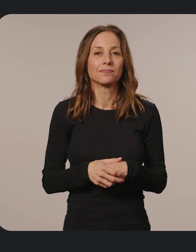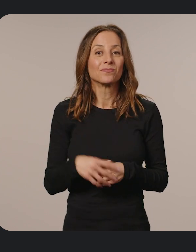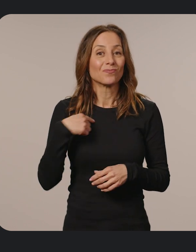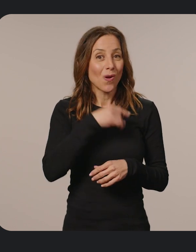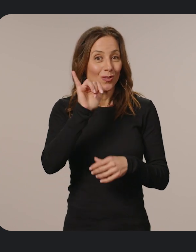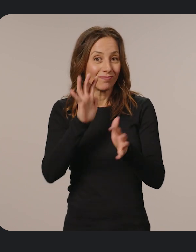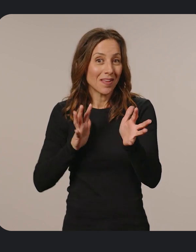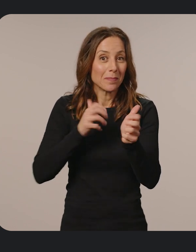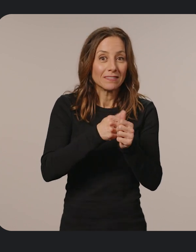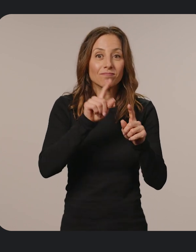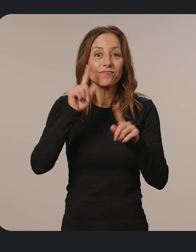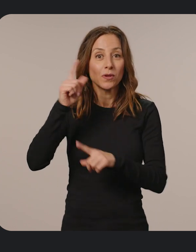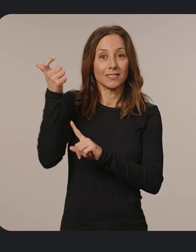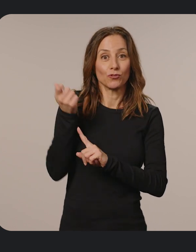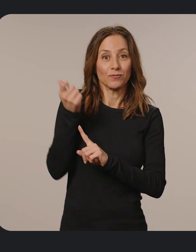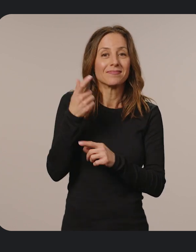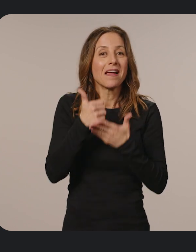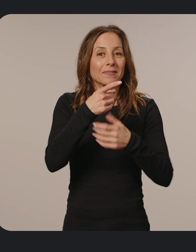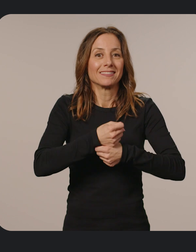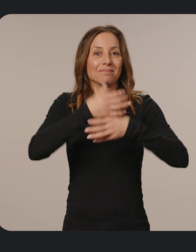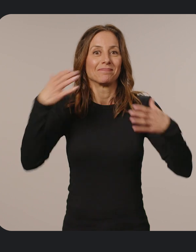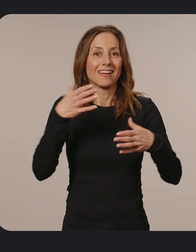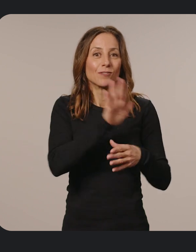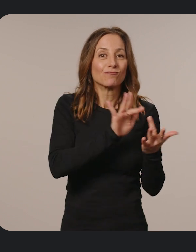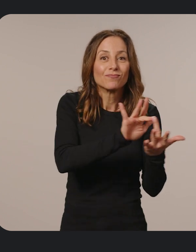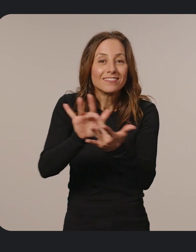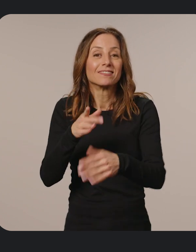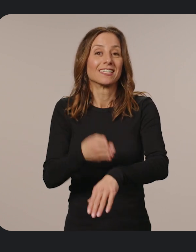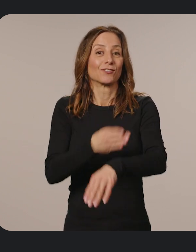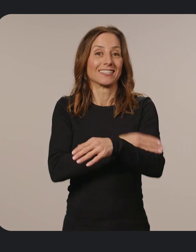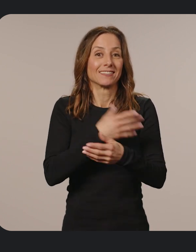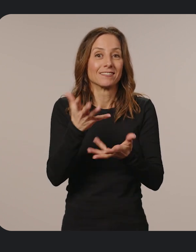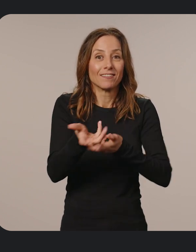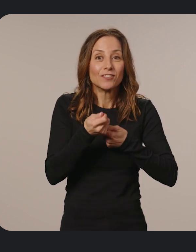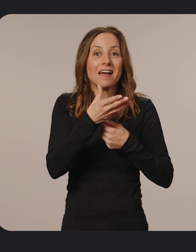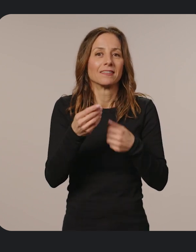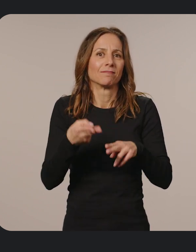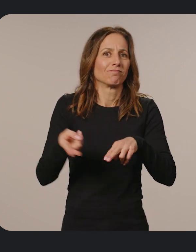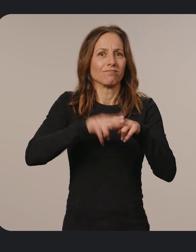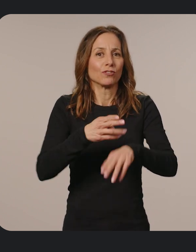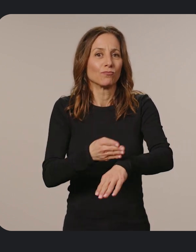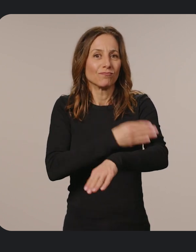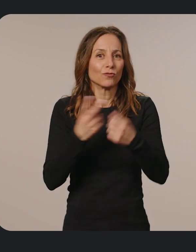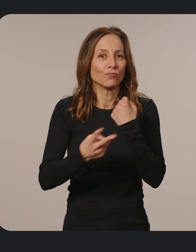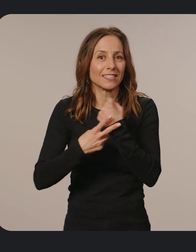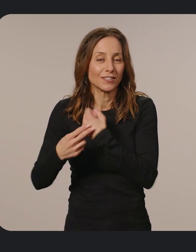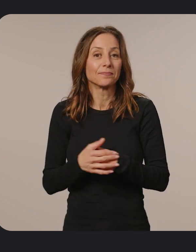We've also made new updates to subscriptions, helping you expand your reach, increase your conversions, and improve retention.